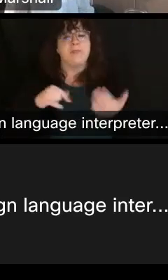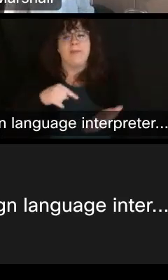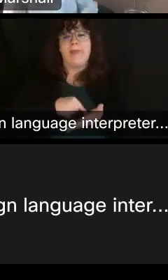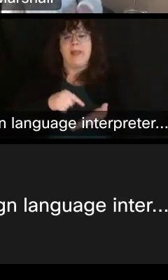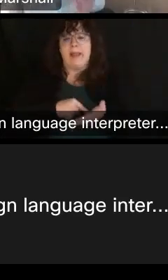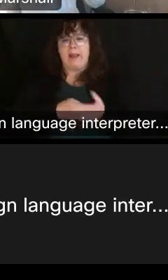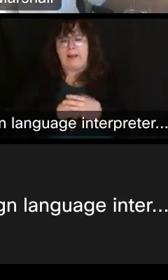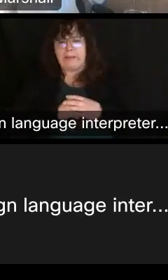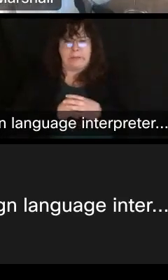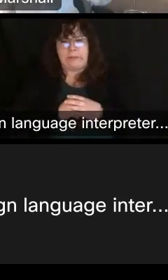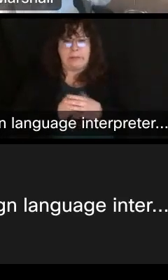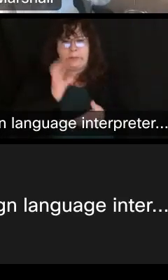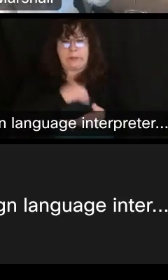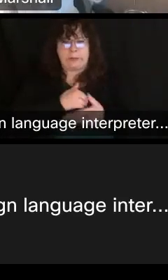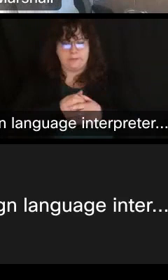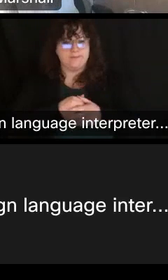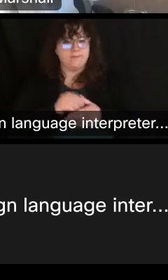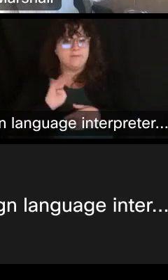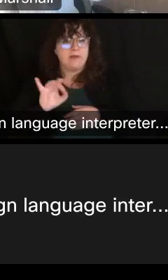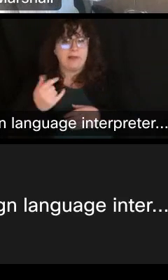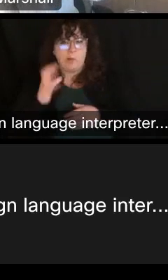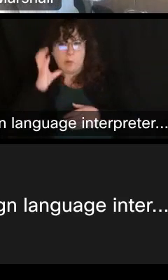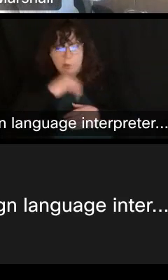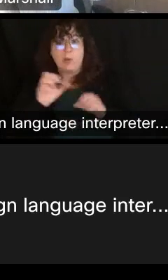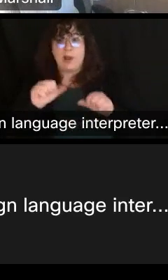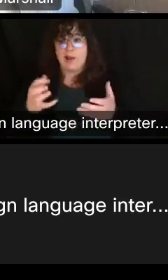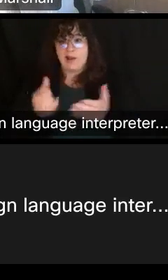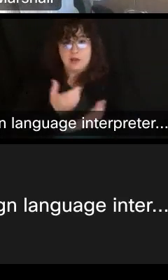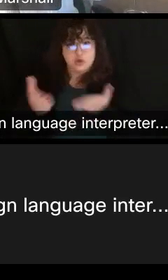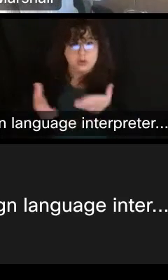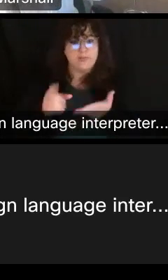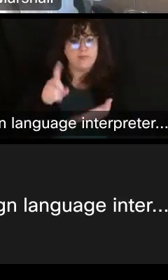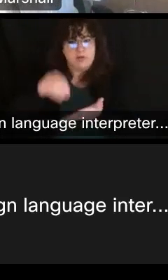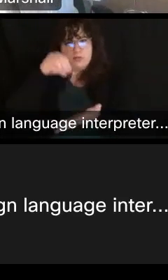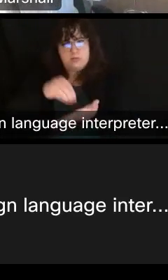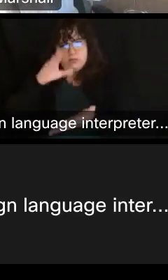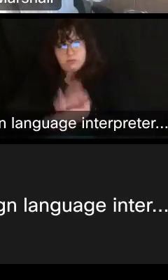so they can get the service and they need to indicate that in whatever mechanism you're using.